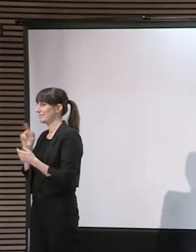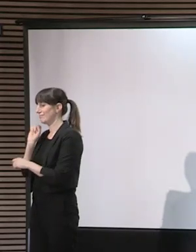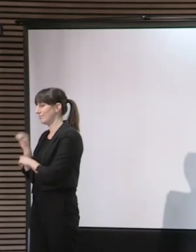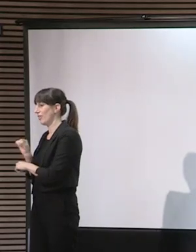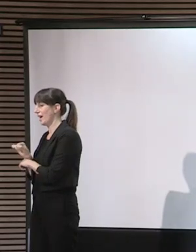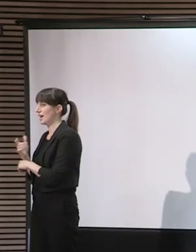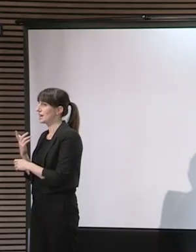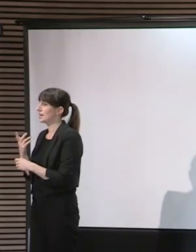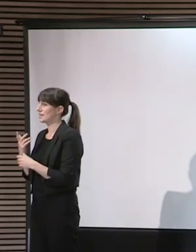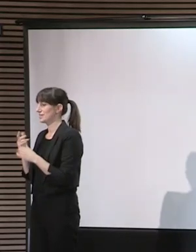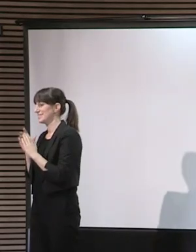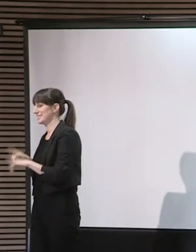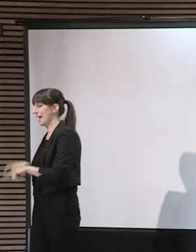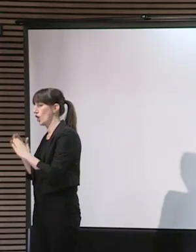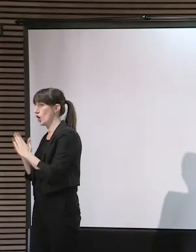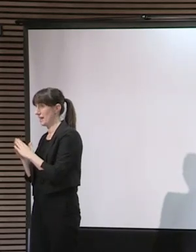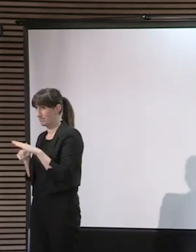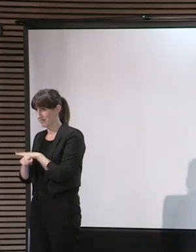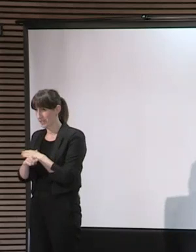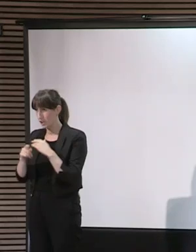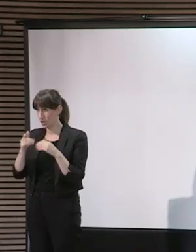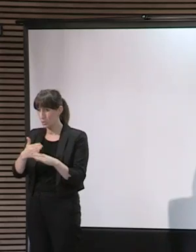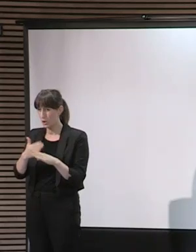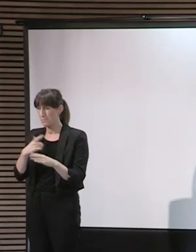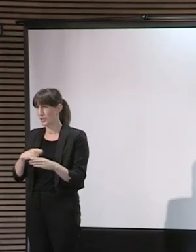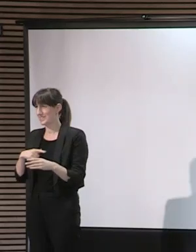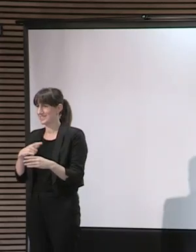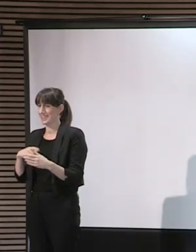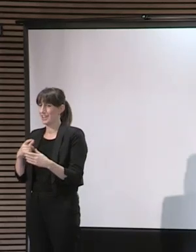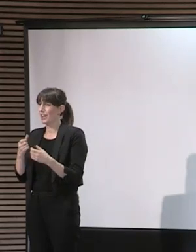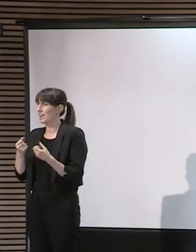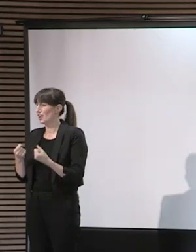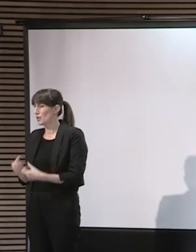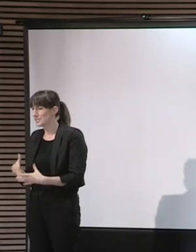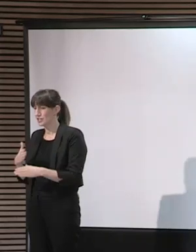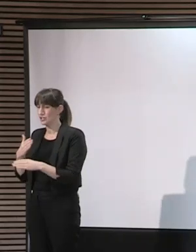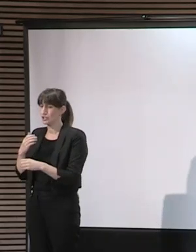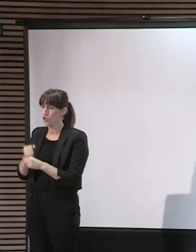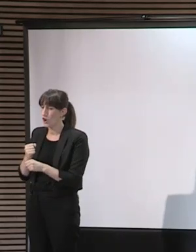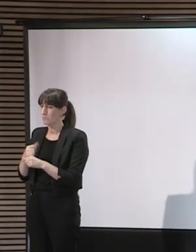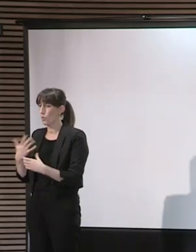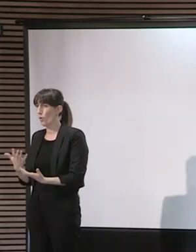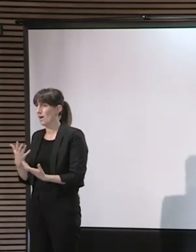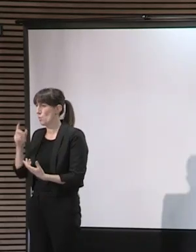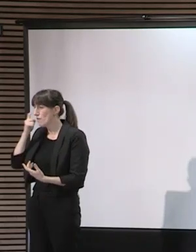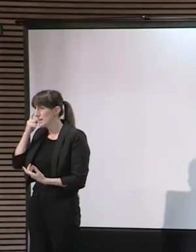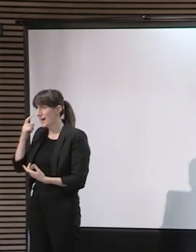My hope would be - you've seen some of the announcements we've made today - we're continuing to support people and allow them